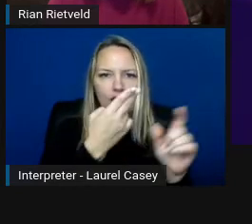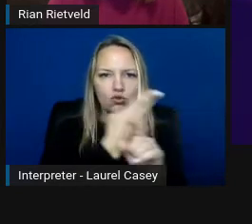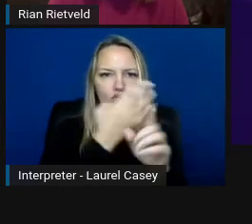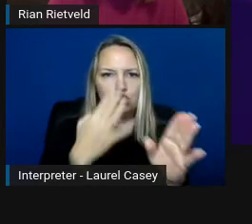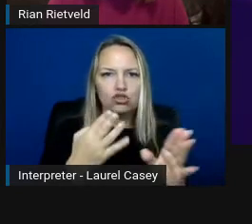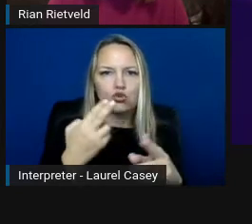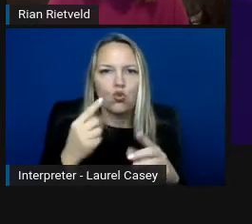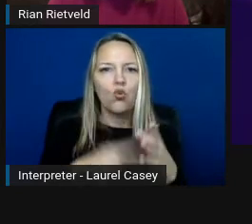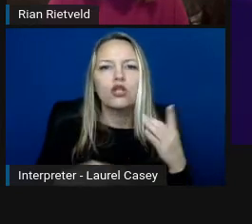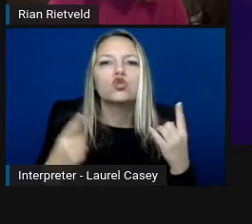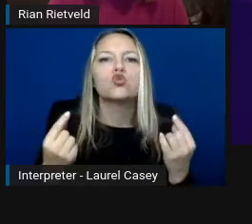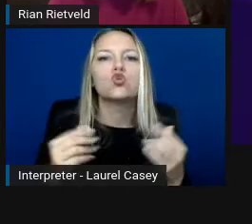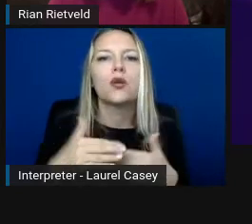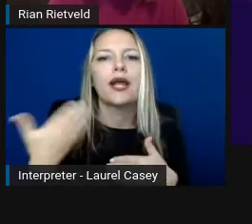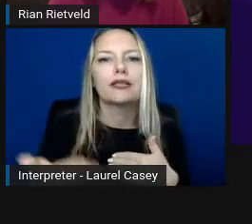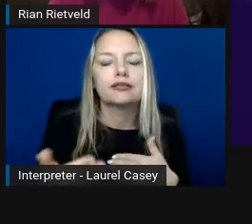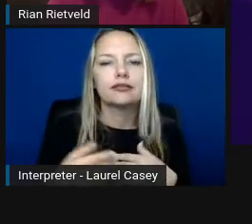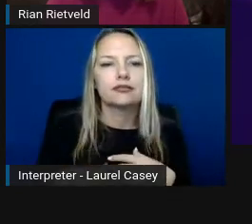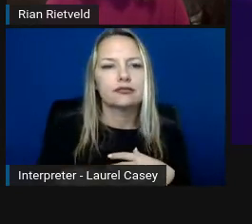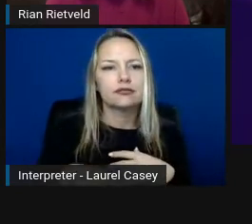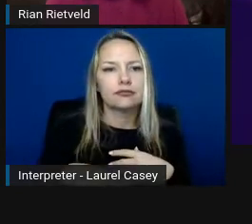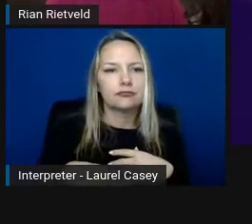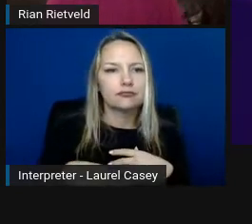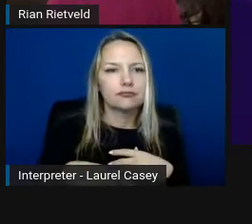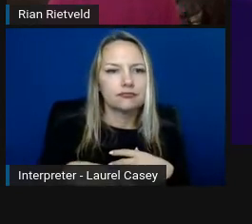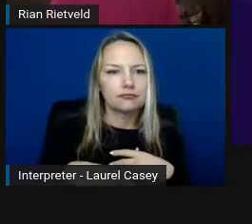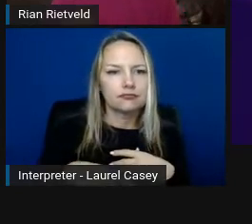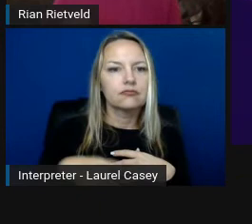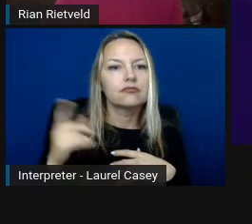Rian is going to talk some more about error messages along with some other standards.